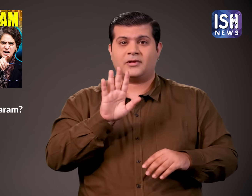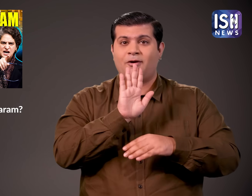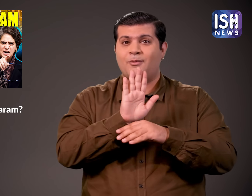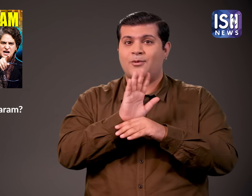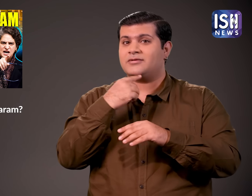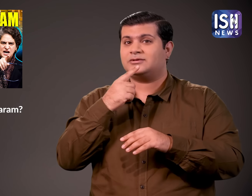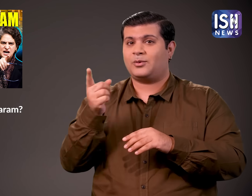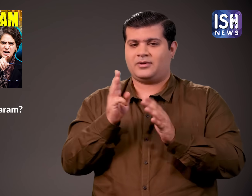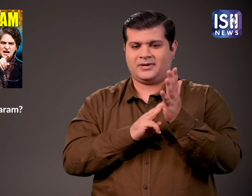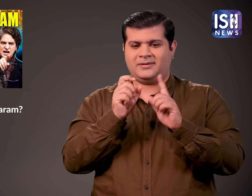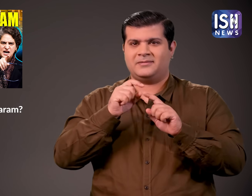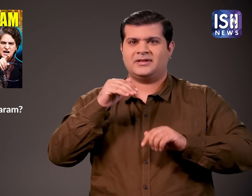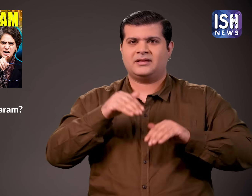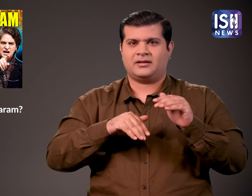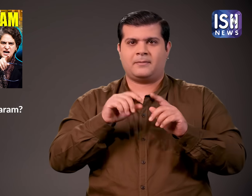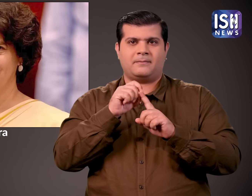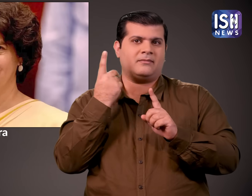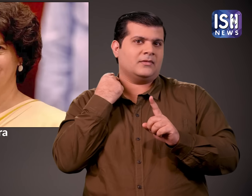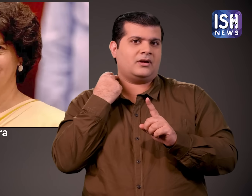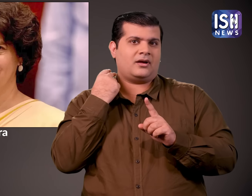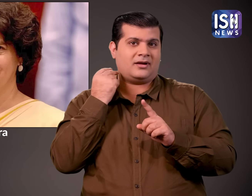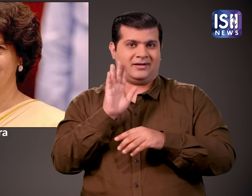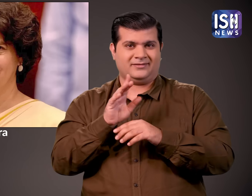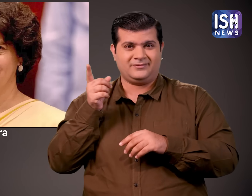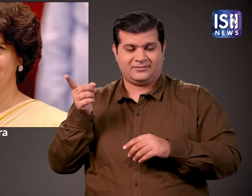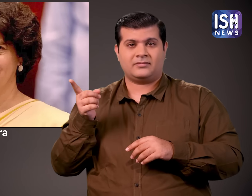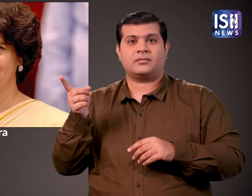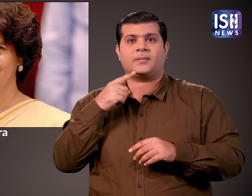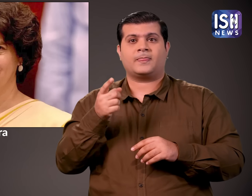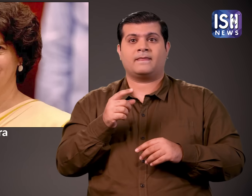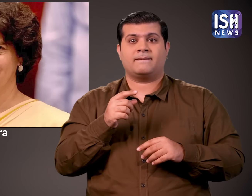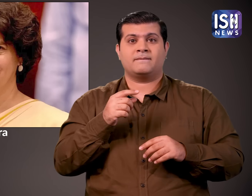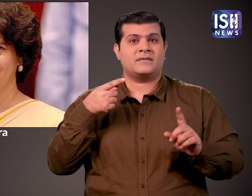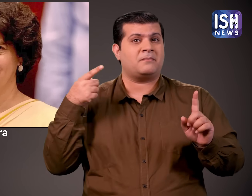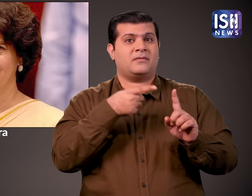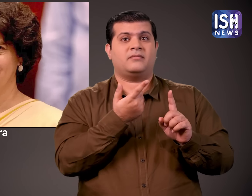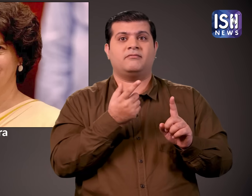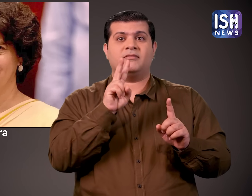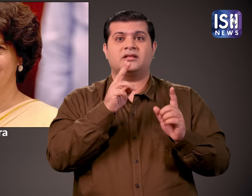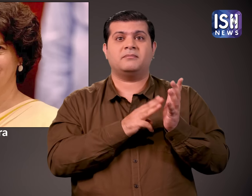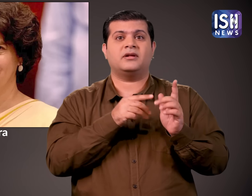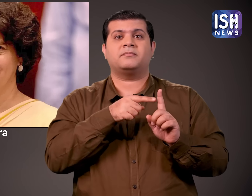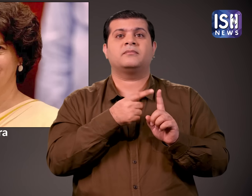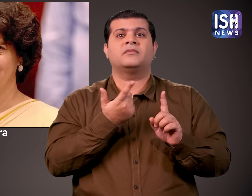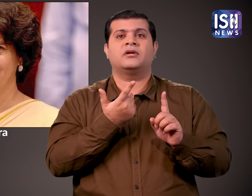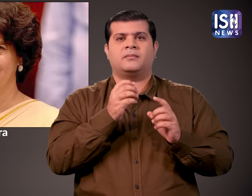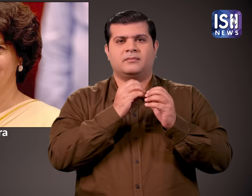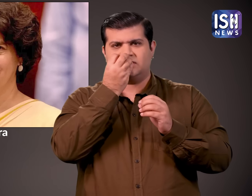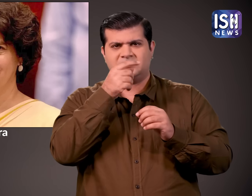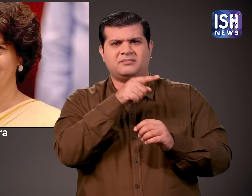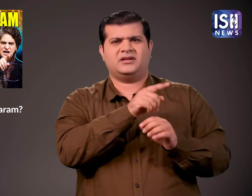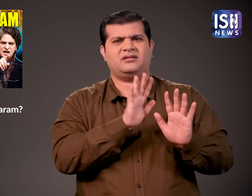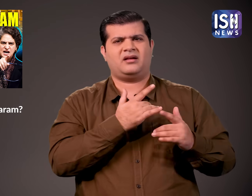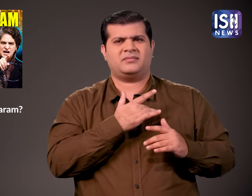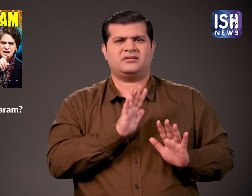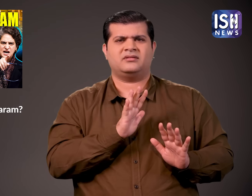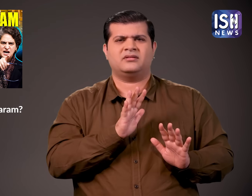Congress MP Priyanka Gandhi Vadra blamed the BJP